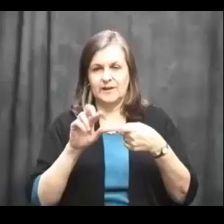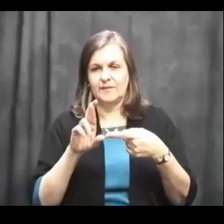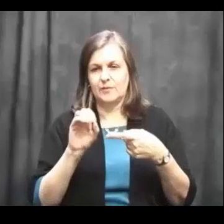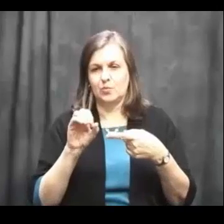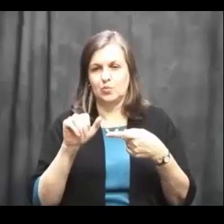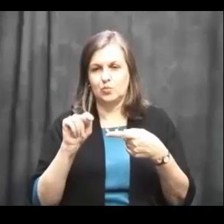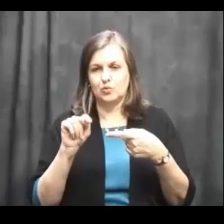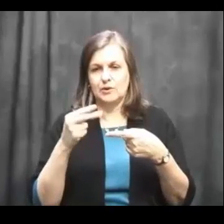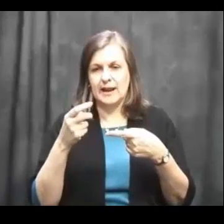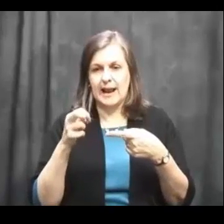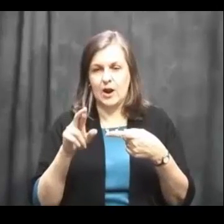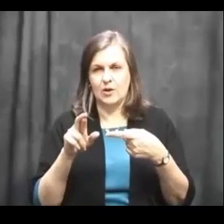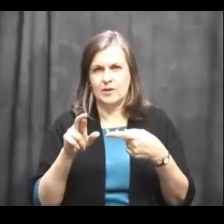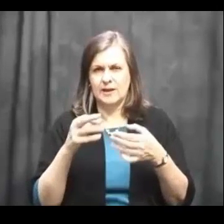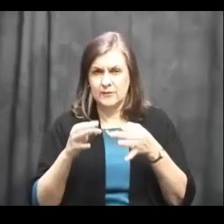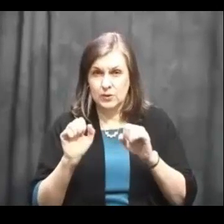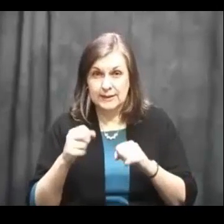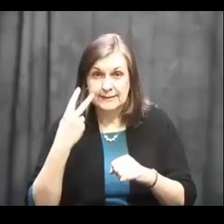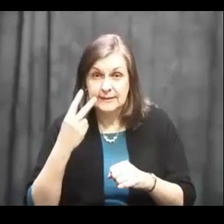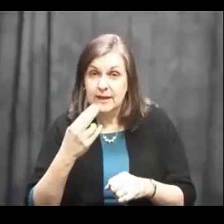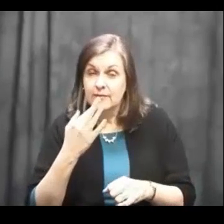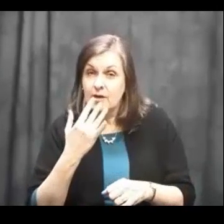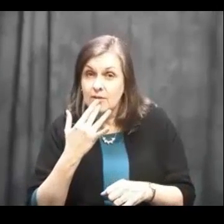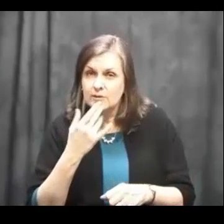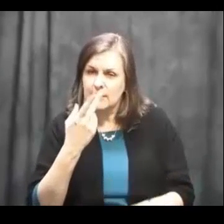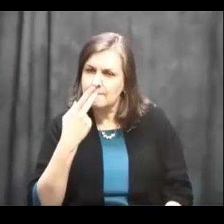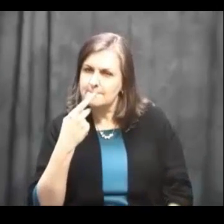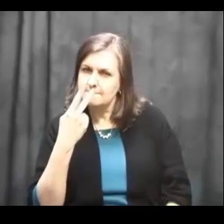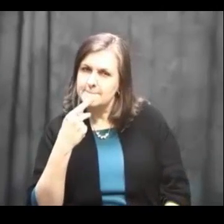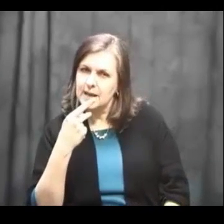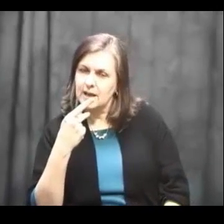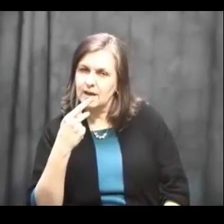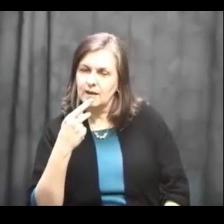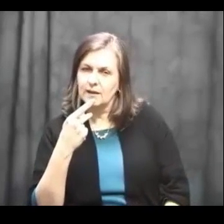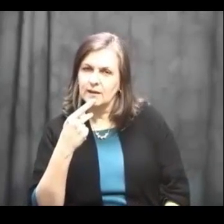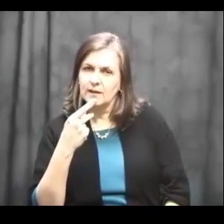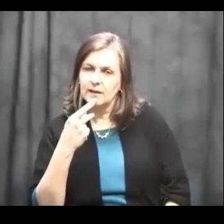And if you can distinguish the collars we have this pink line it comes in and follows along and is going to move actually between